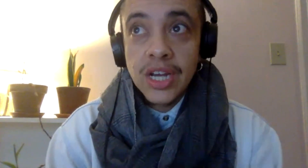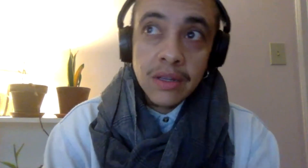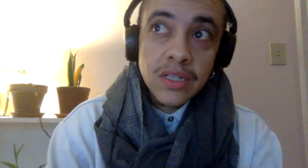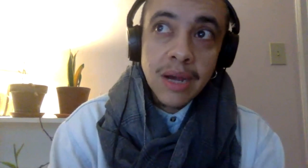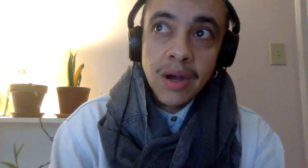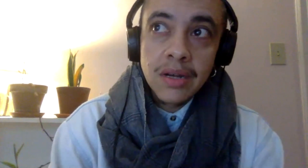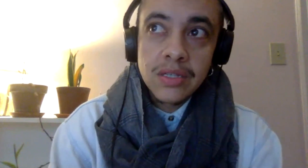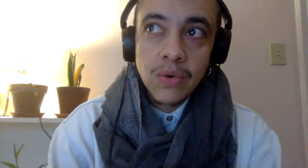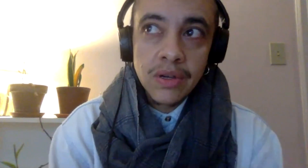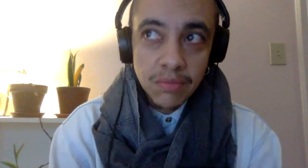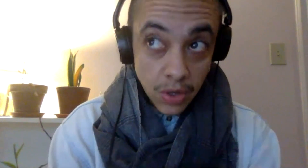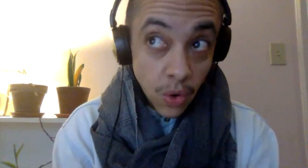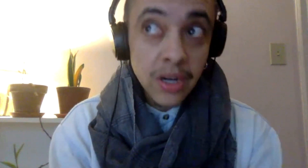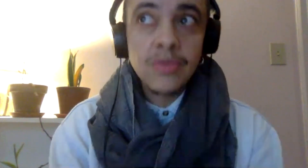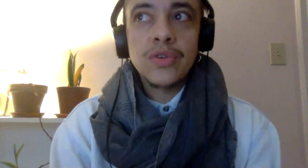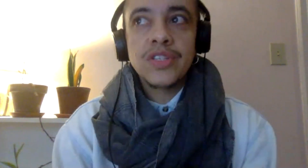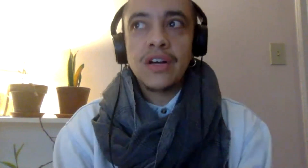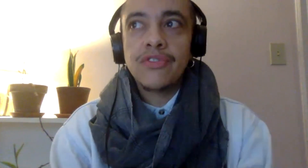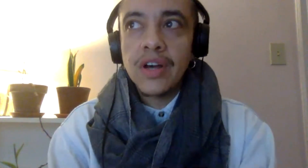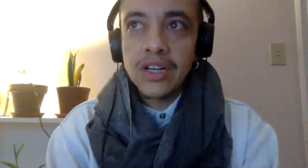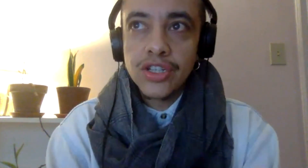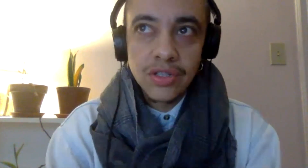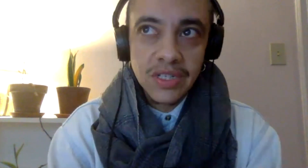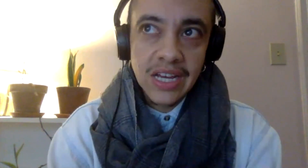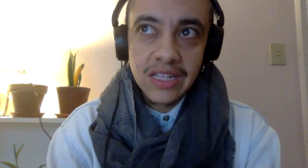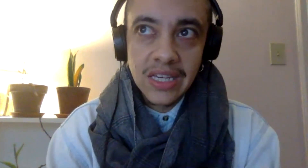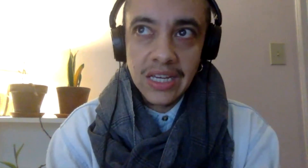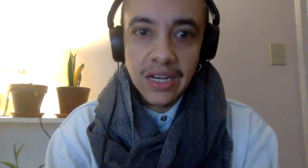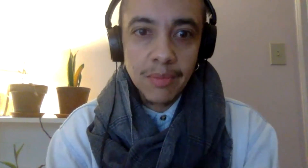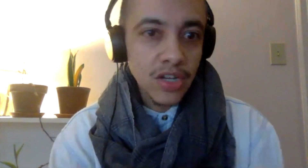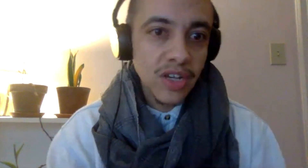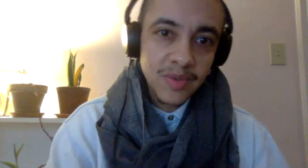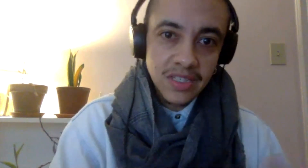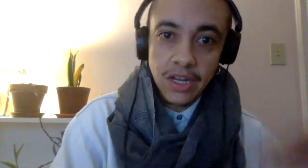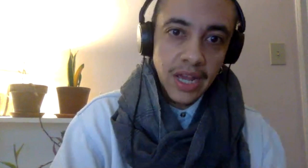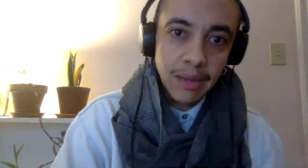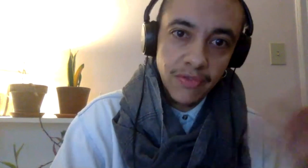out in the chatbox or unmute yourself should you need anything and it helps to say your name if you